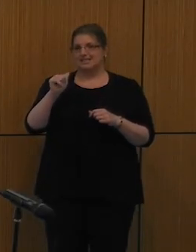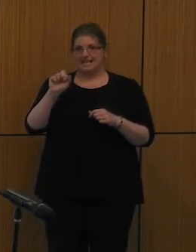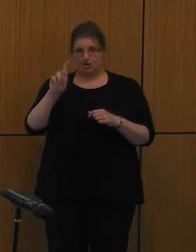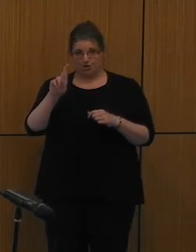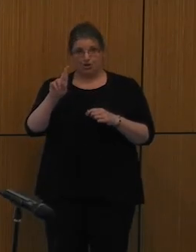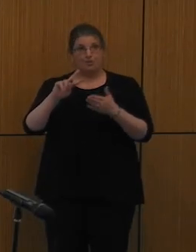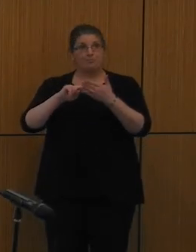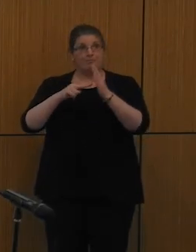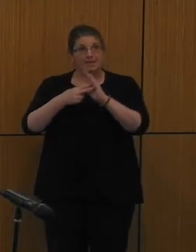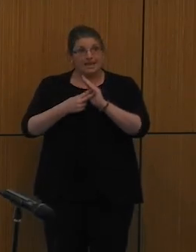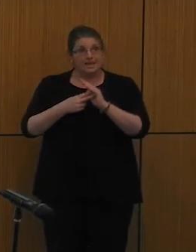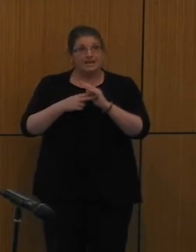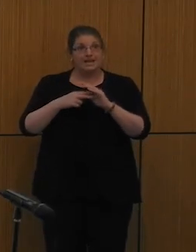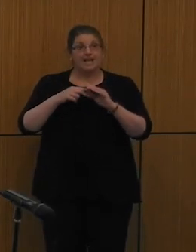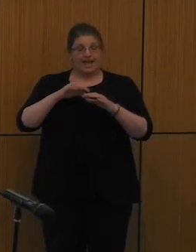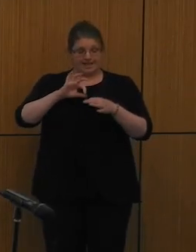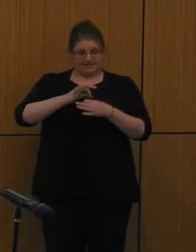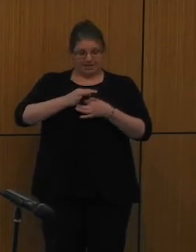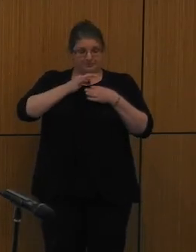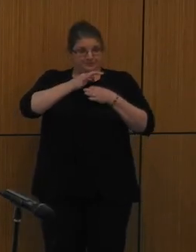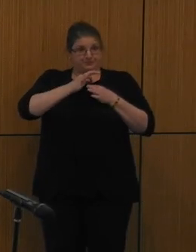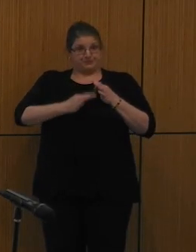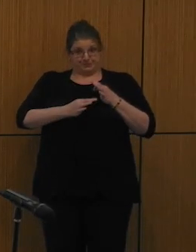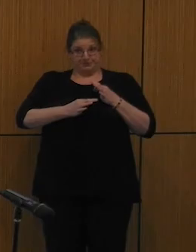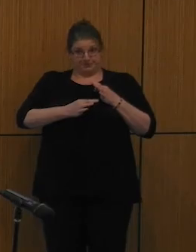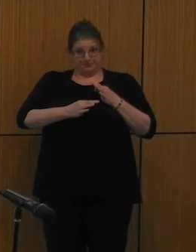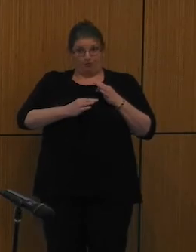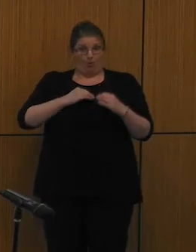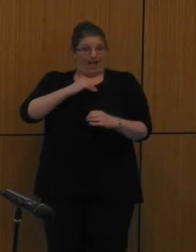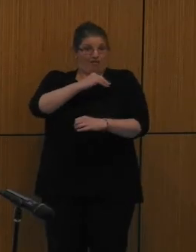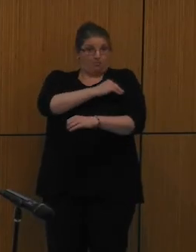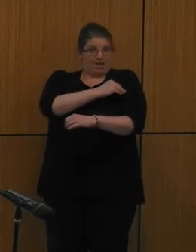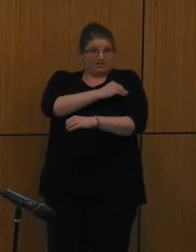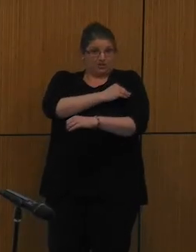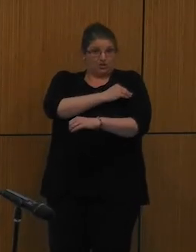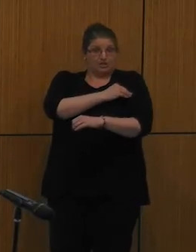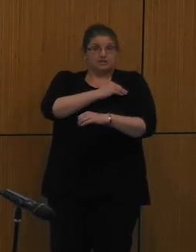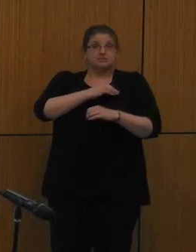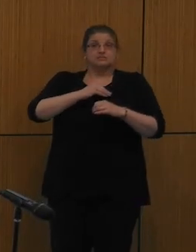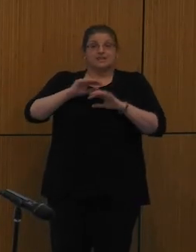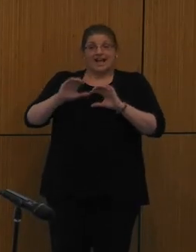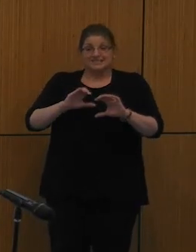This is possibly because heart cells have part muscle activity and part nerve activity.